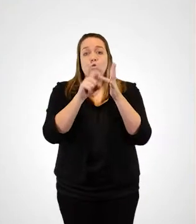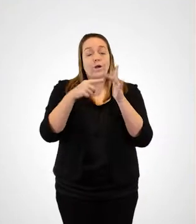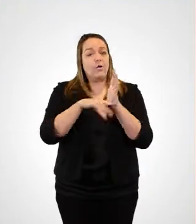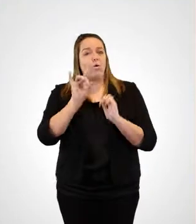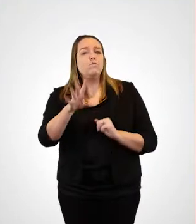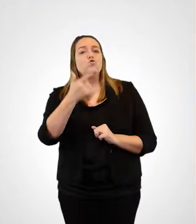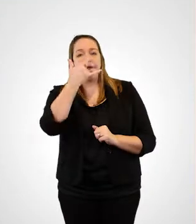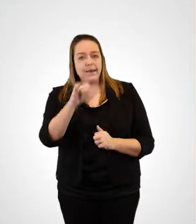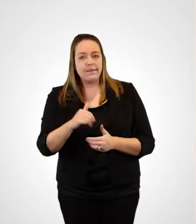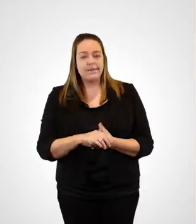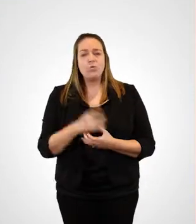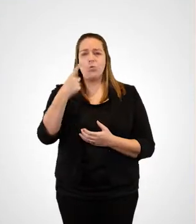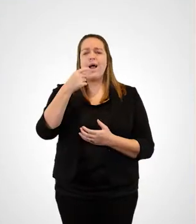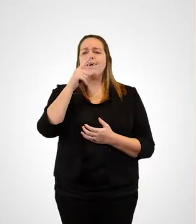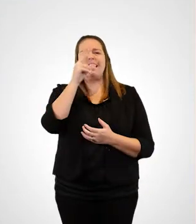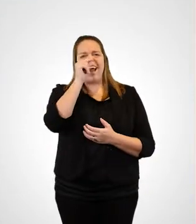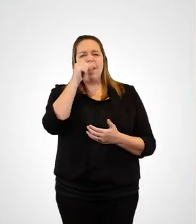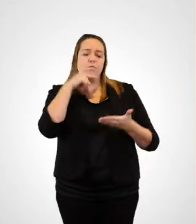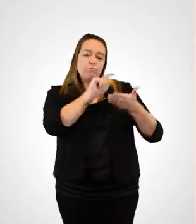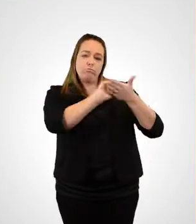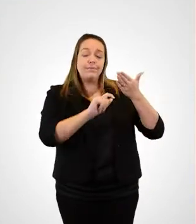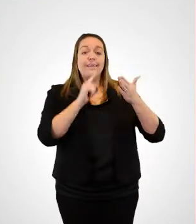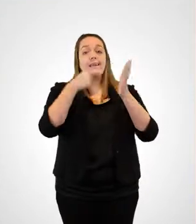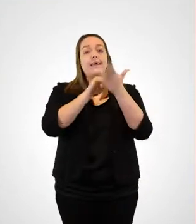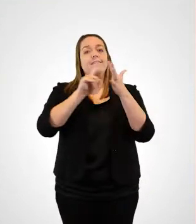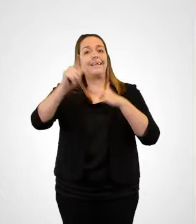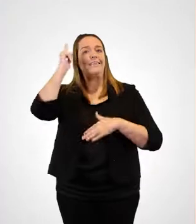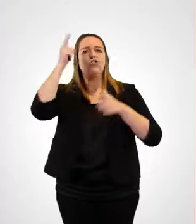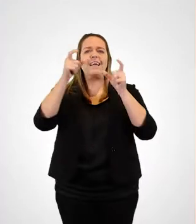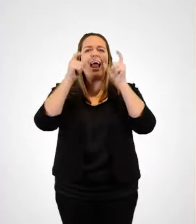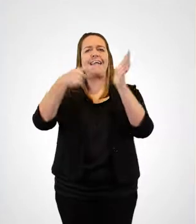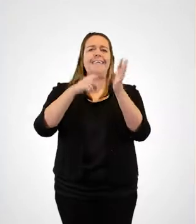This young fellow wrote a story for me and in it he said "The teacher yelled tea bag"